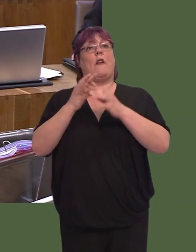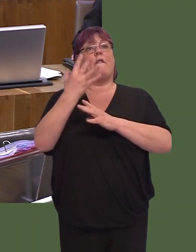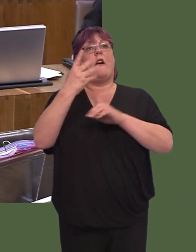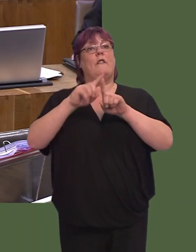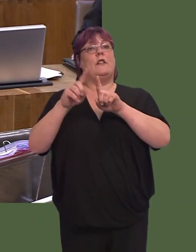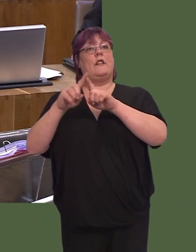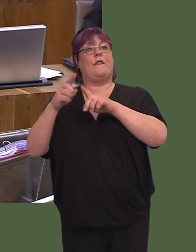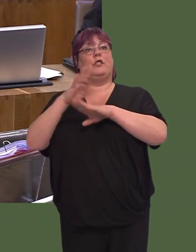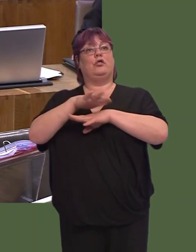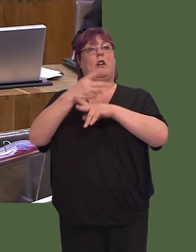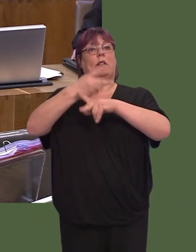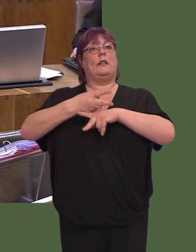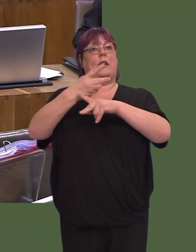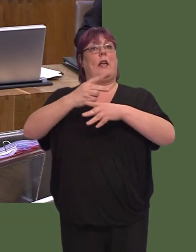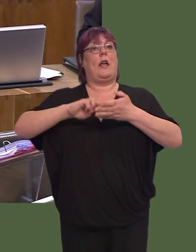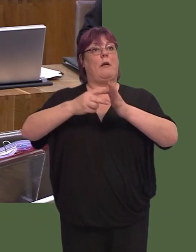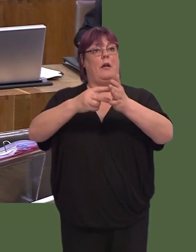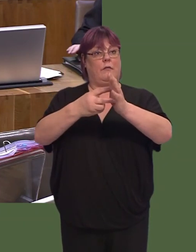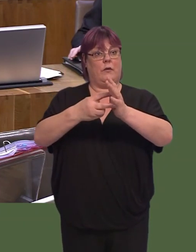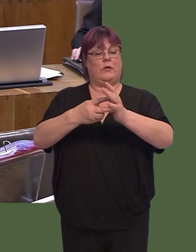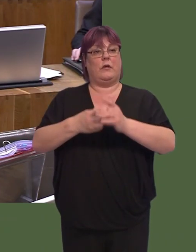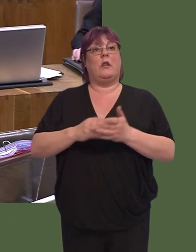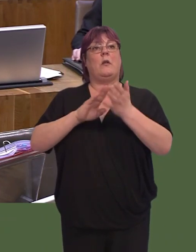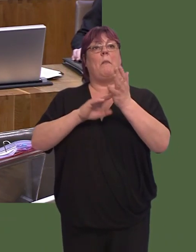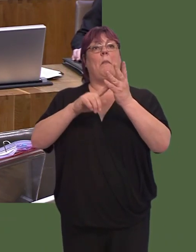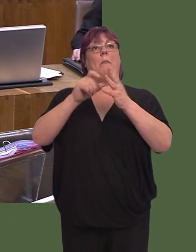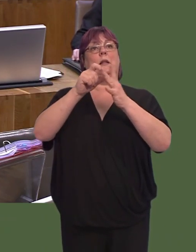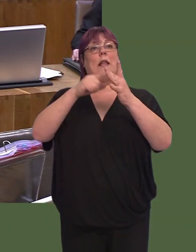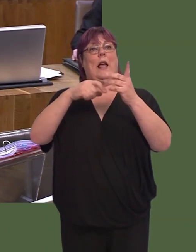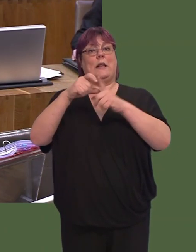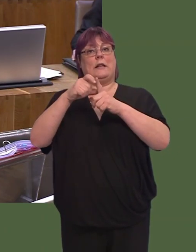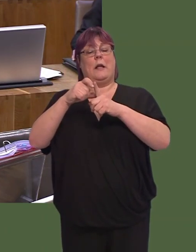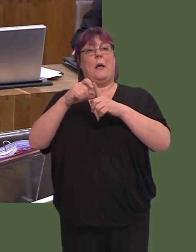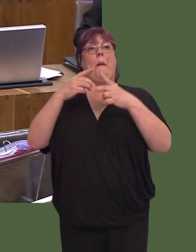WalesóMudiad Meithrin has also undertaken projects aimed at delivering a bilingual integrated